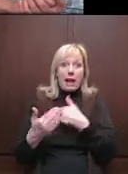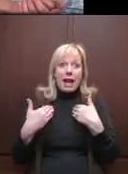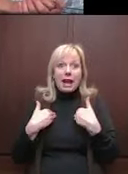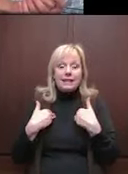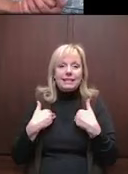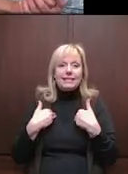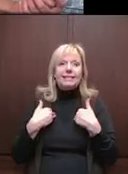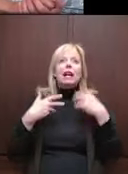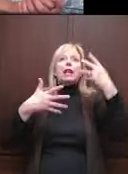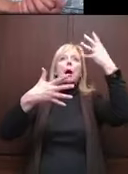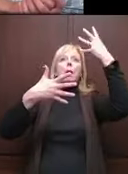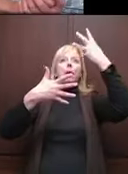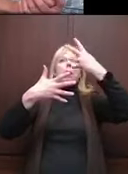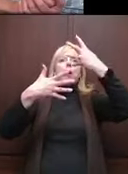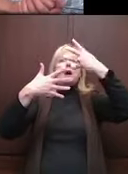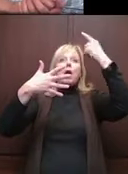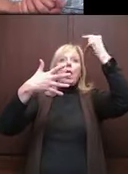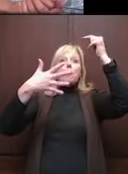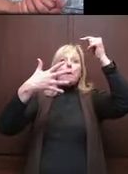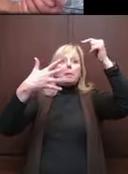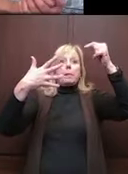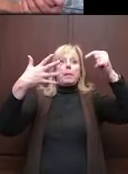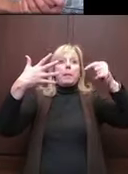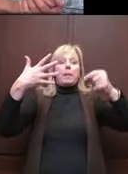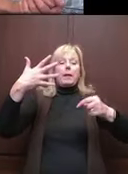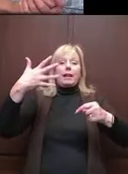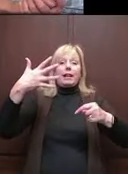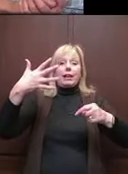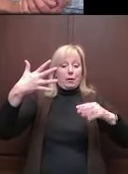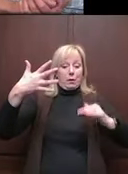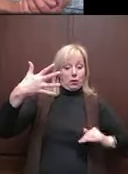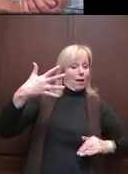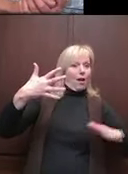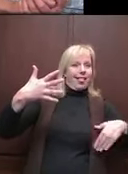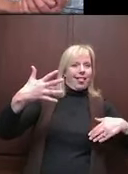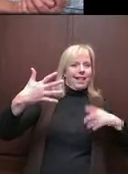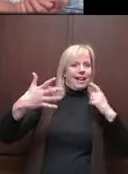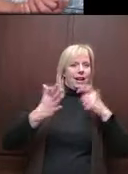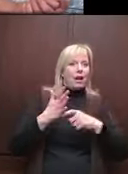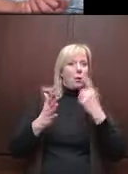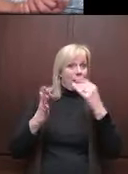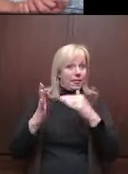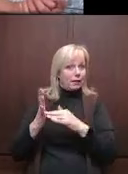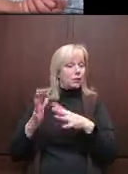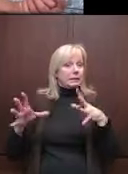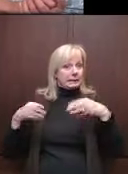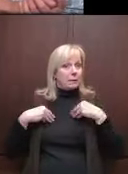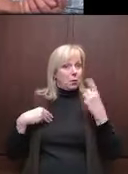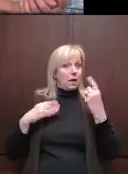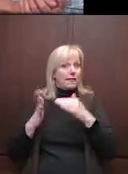They're taking the ones as they've signed up in order. And if we have 1000 doses, they're taking 1000 over 75.